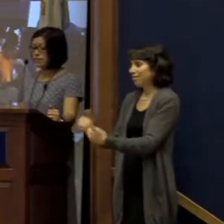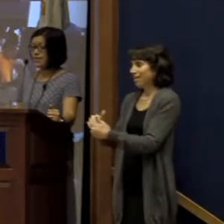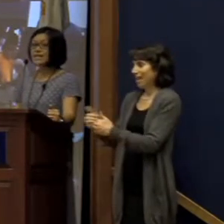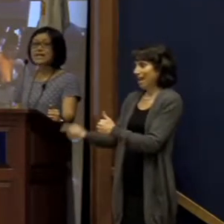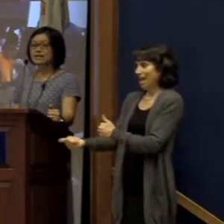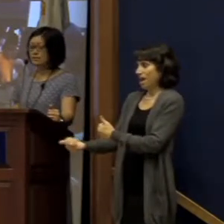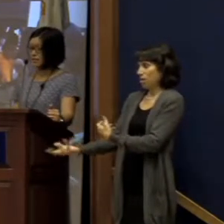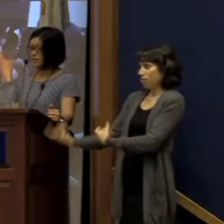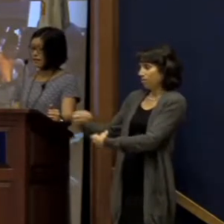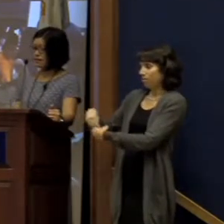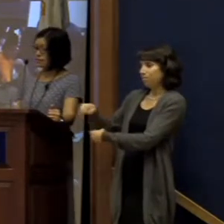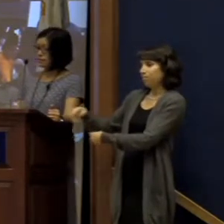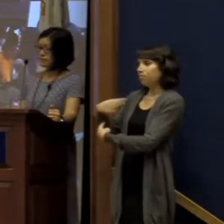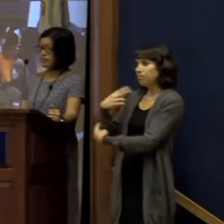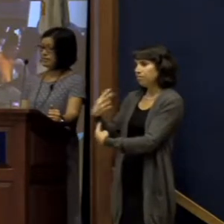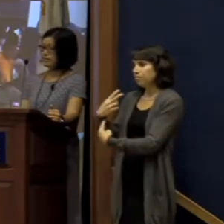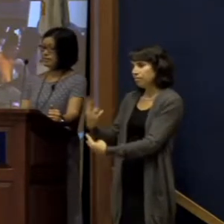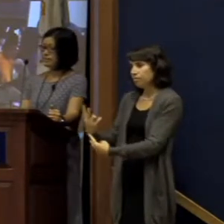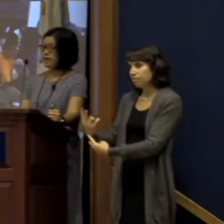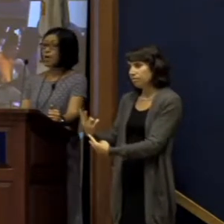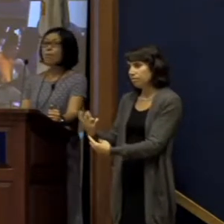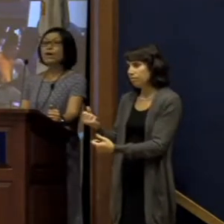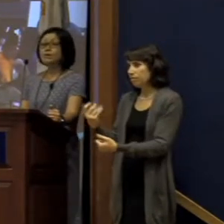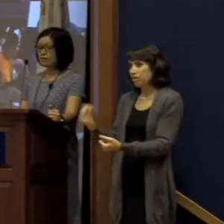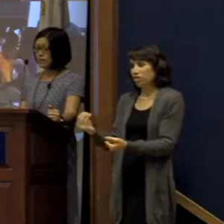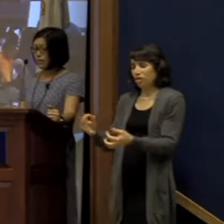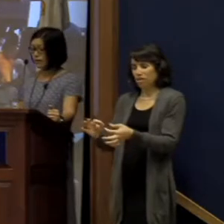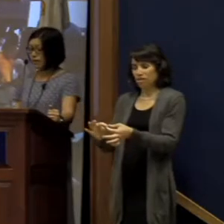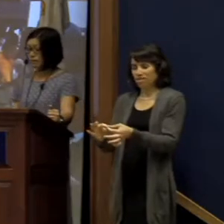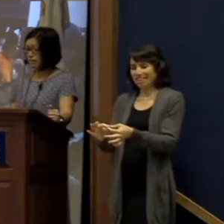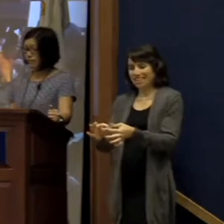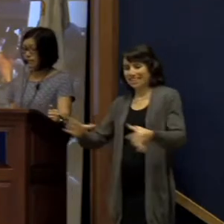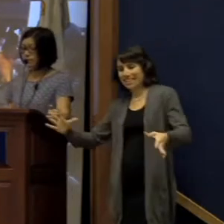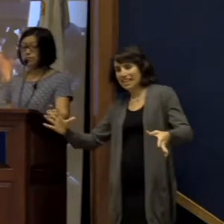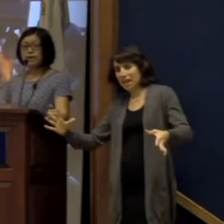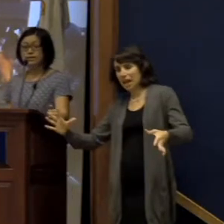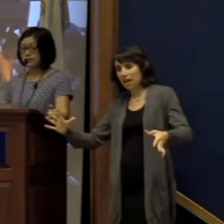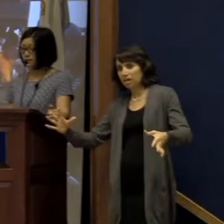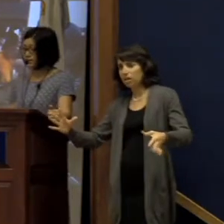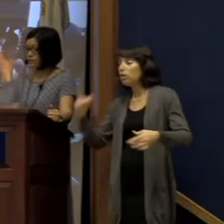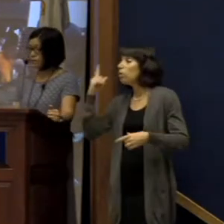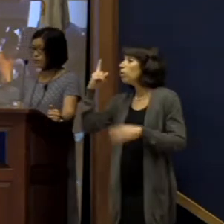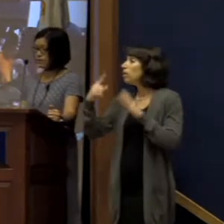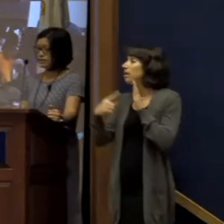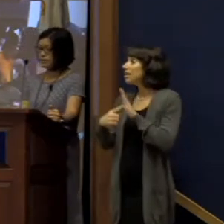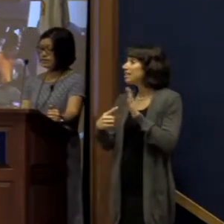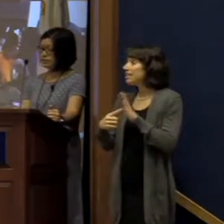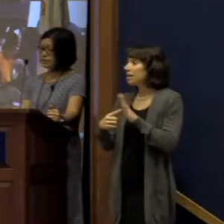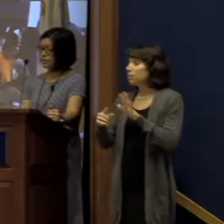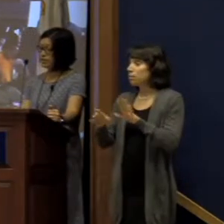ineluctably tied up with stem one ongoing example that springs to mind is the Flint water crisis in Michigan and